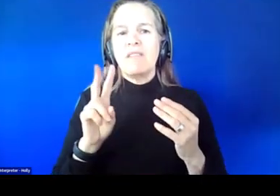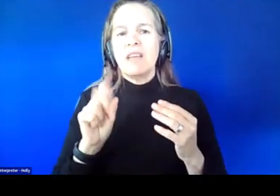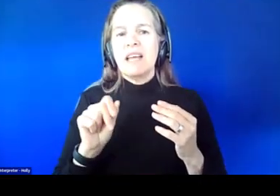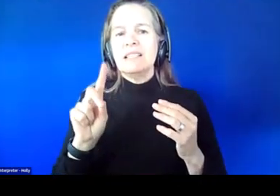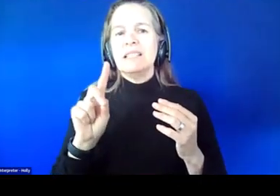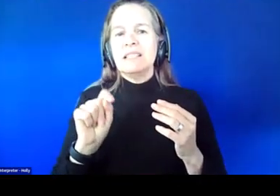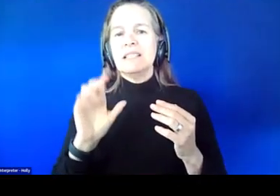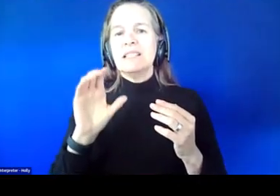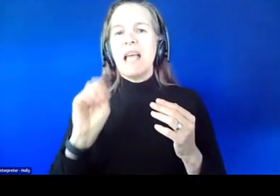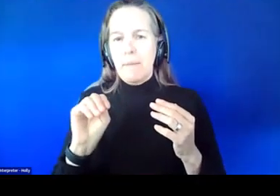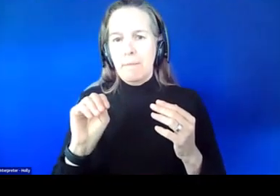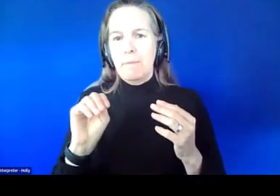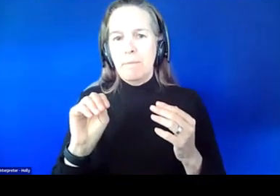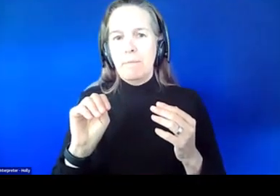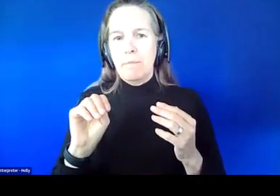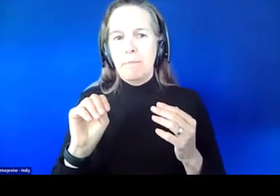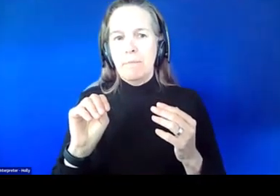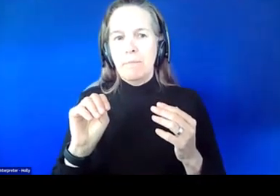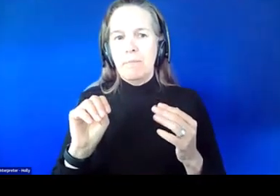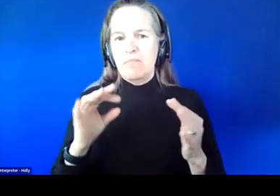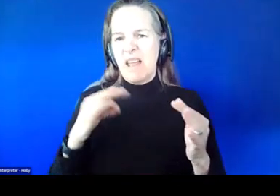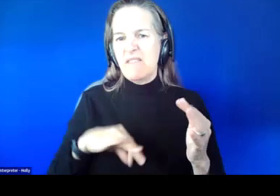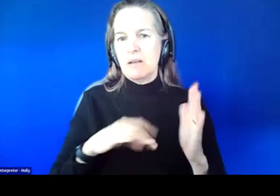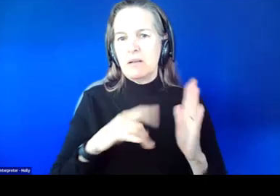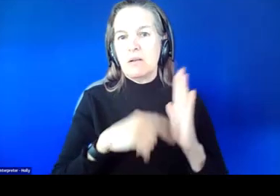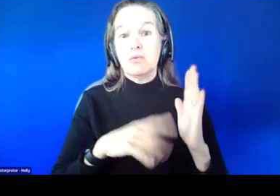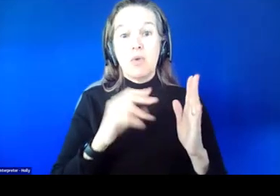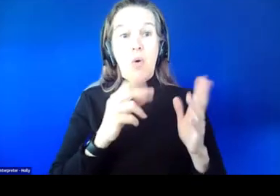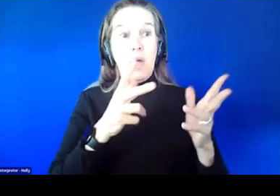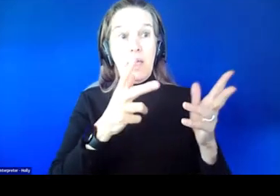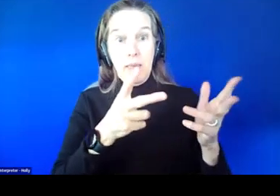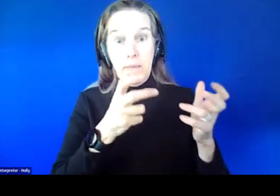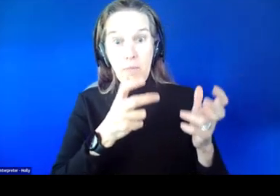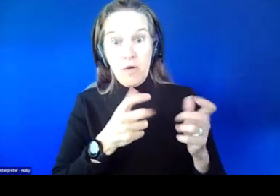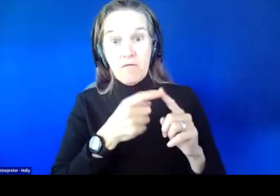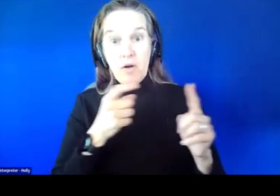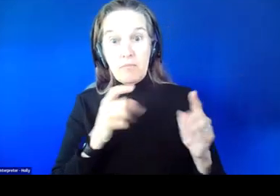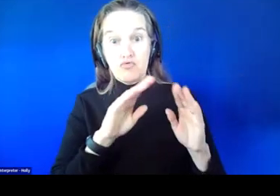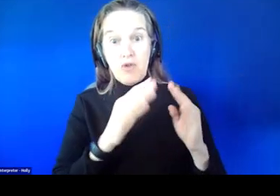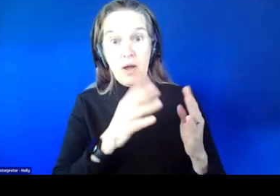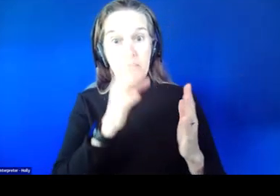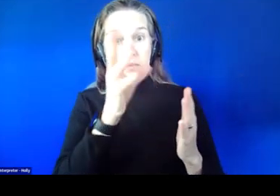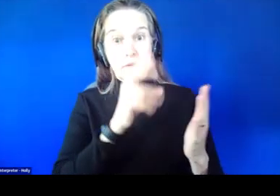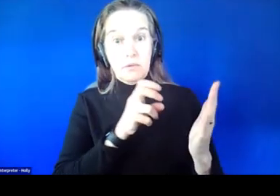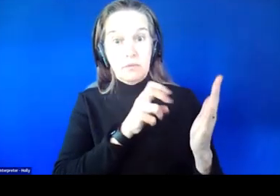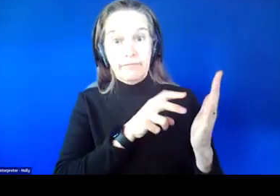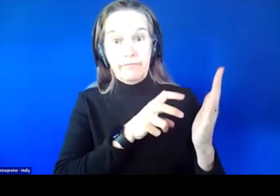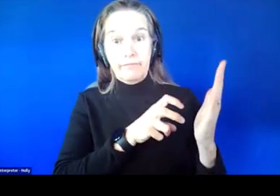So taking input directly from the tribes, building that into the plan. You know, once again, nothing